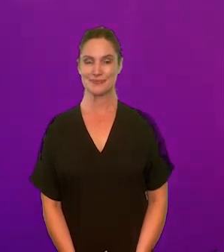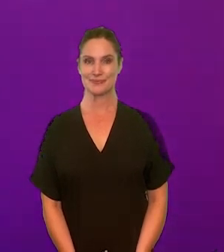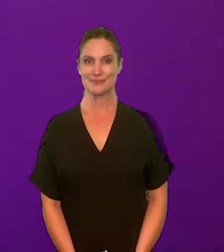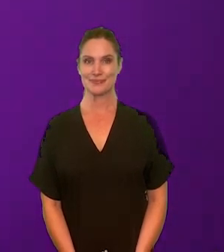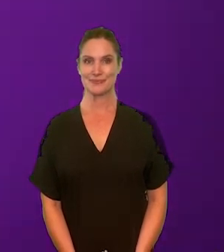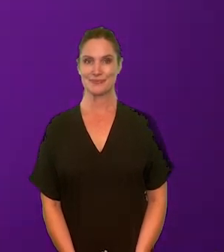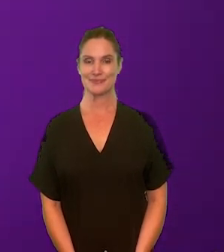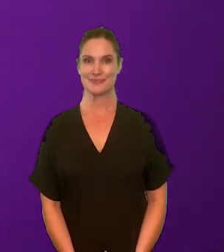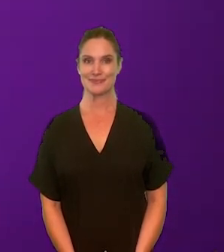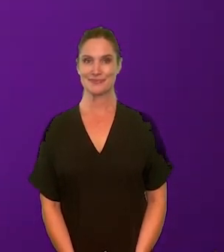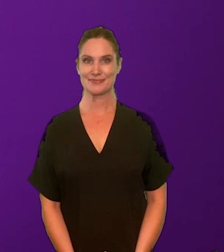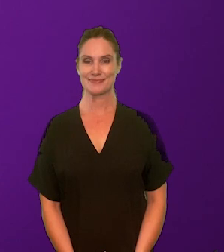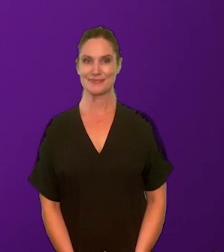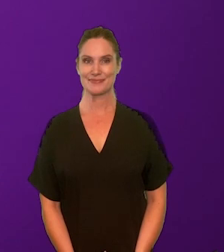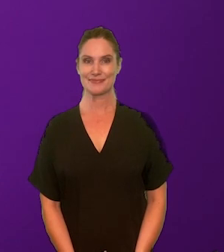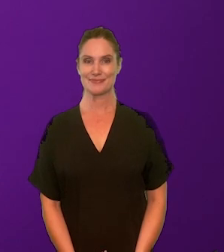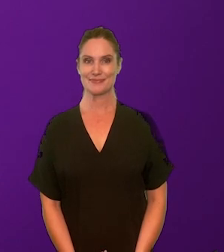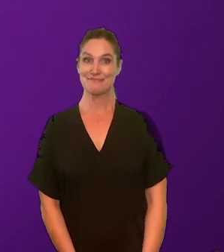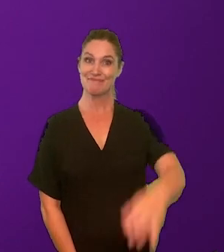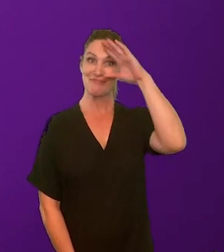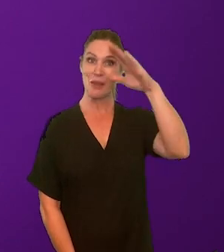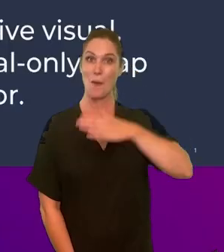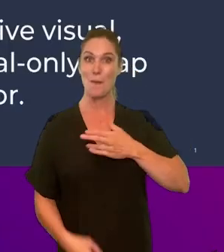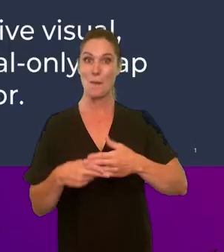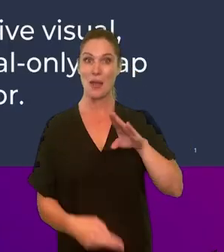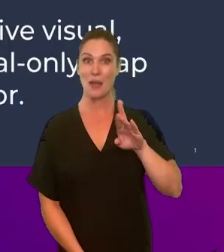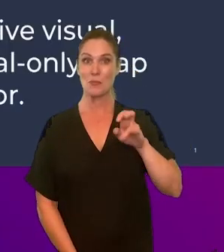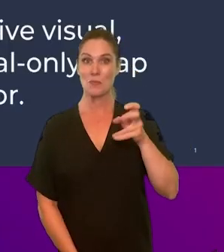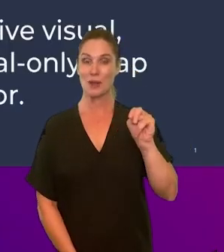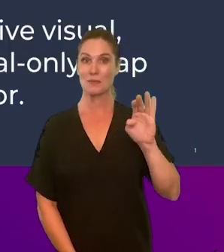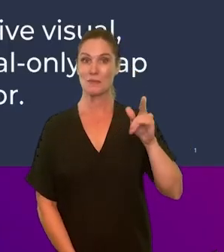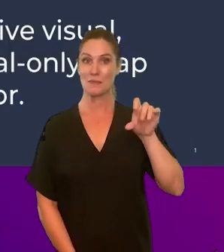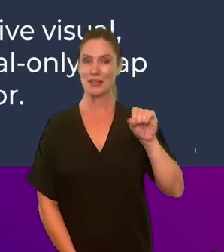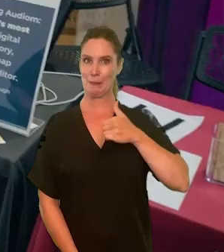Hello, my name is Brandon Biggs and I am the CEO of XR Navigation.